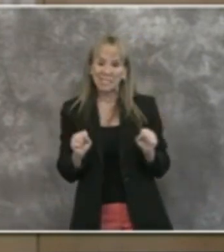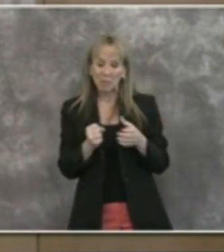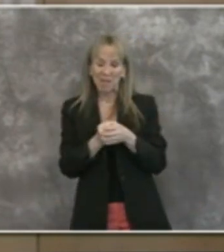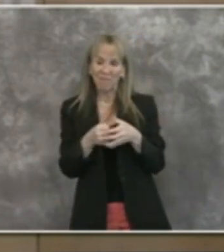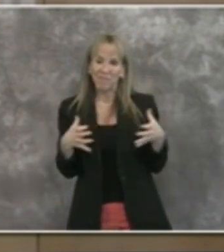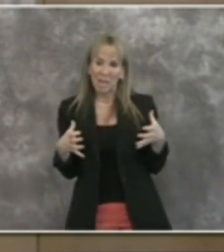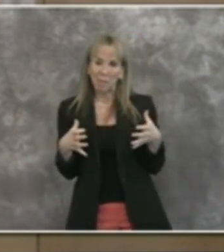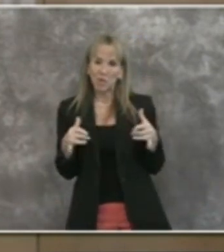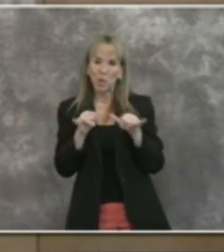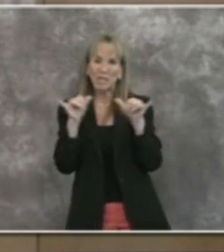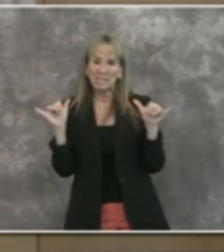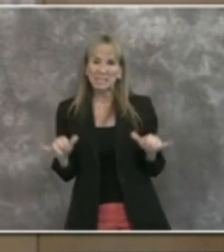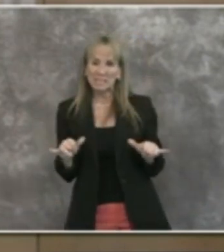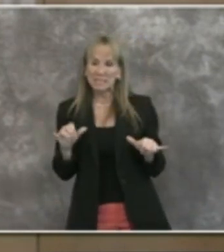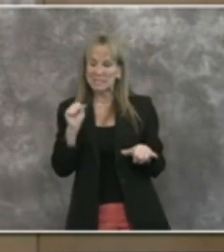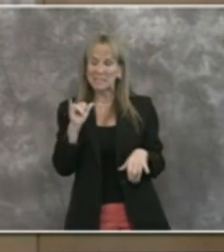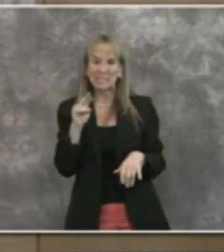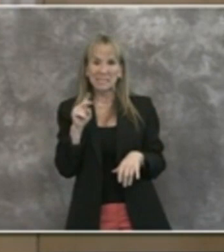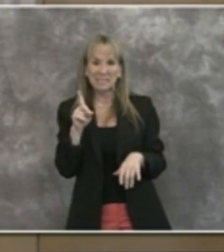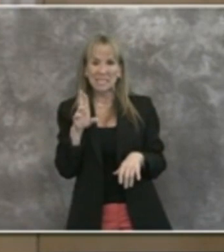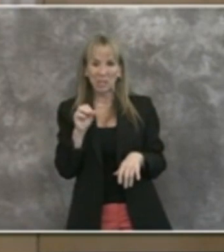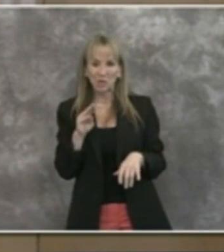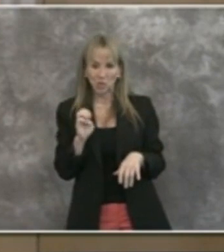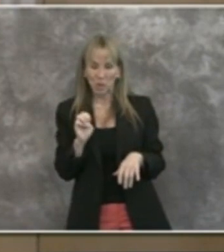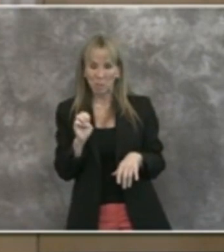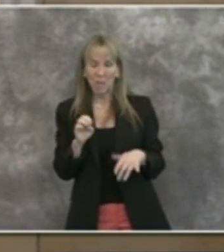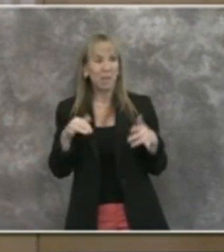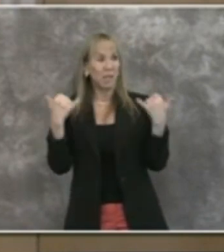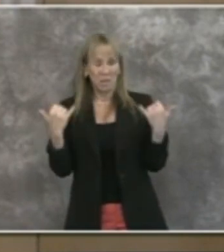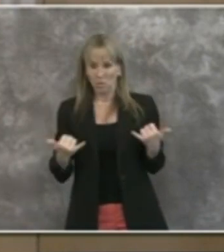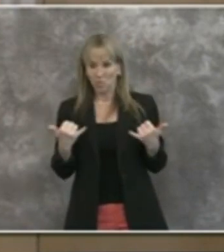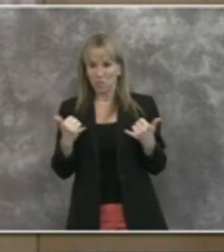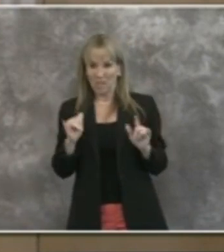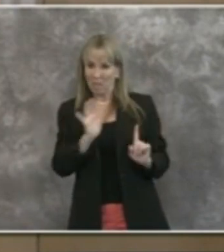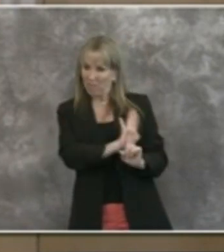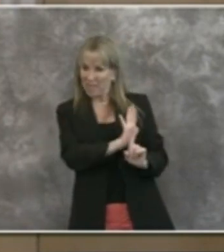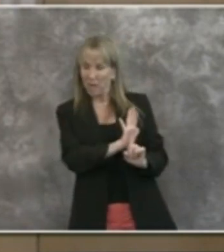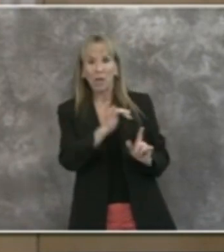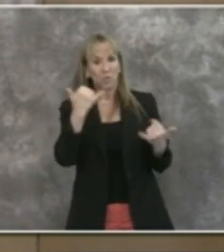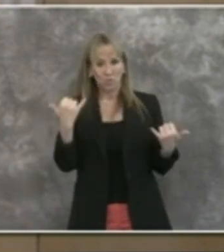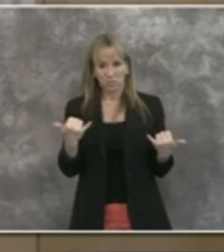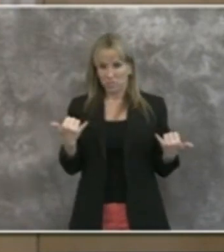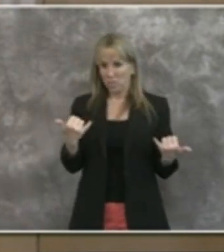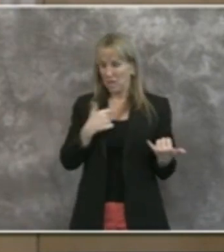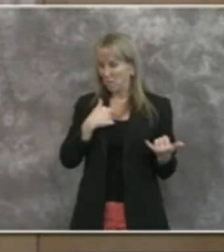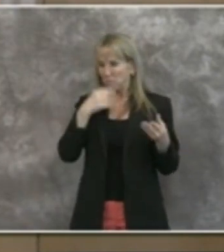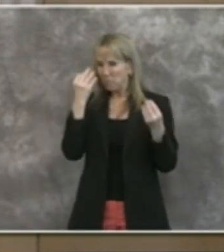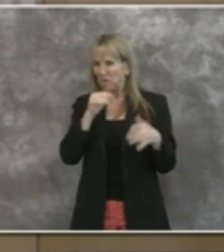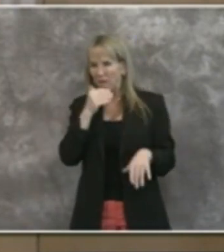WHETHER IT'S IN THE PARKS OR COUNTY LOCATIONS WHERE WE HAVE LAW ENFORCEMENT CIRCULATING. DOCTOR WOULD NOT HAVE A